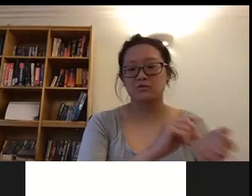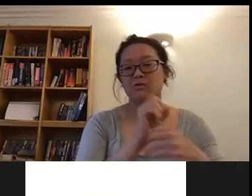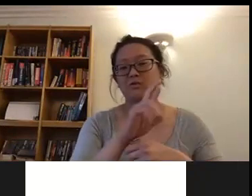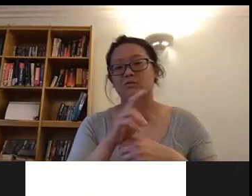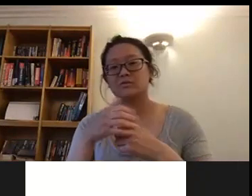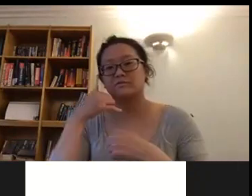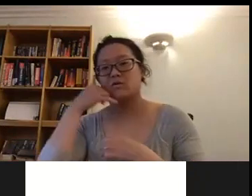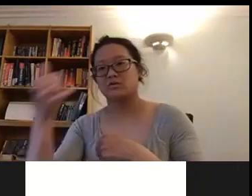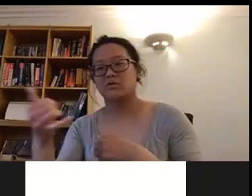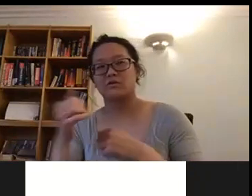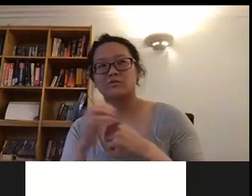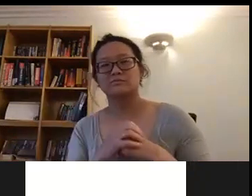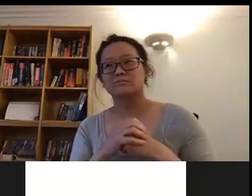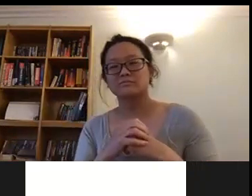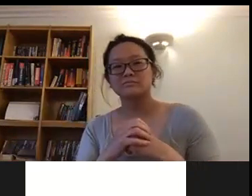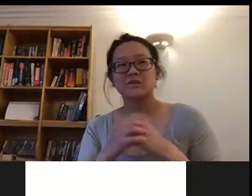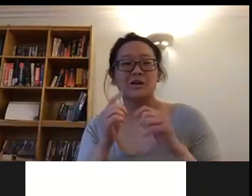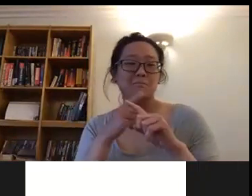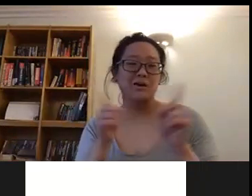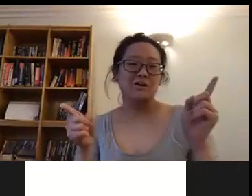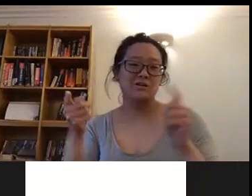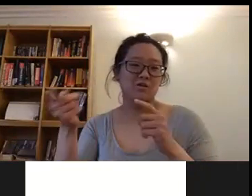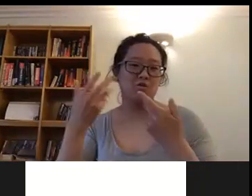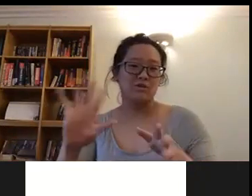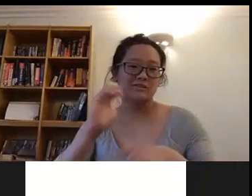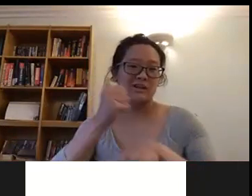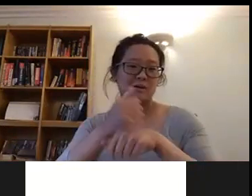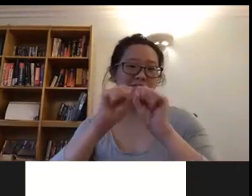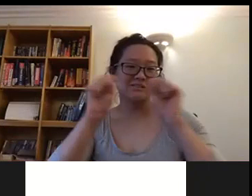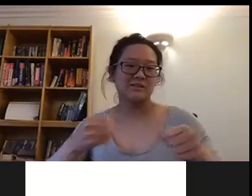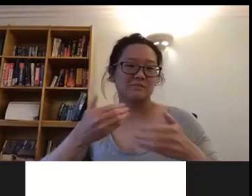So I had to email the doctor, and the doctor would call on the phone.